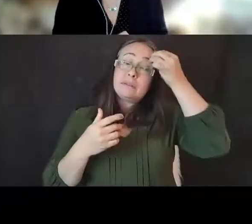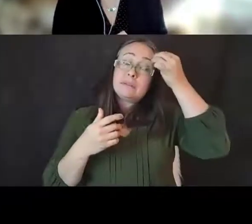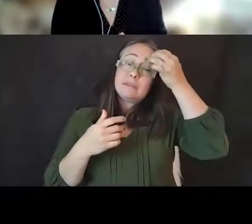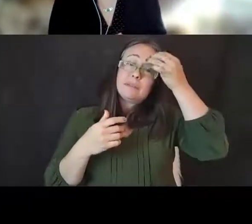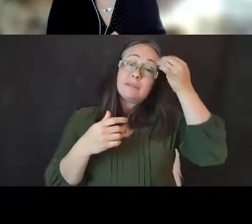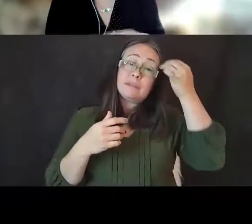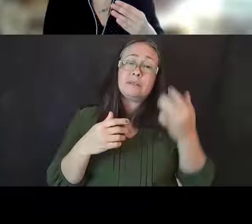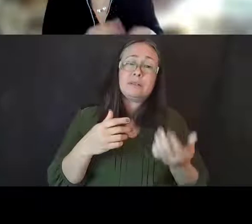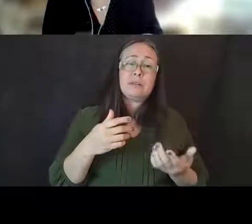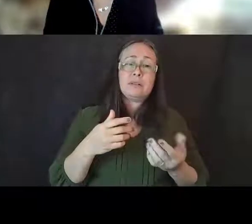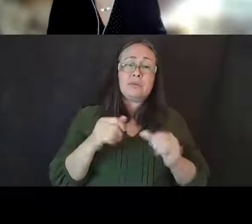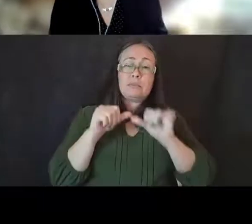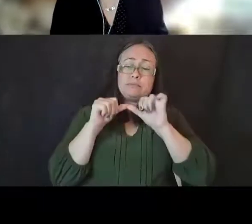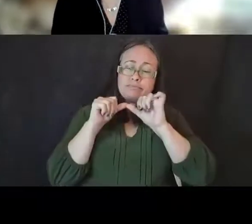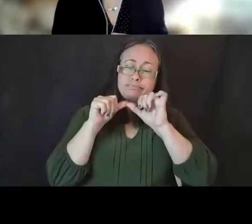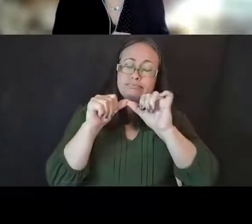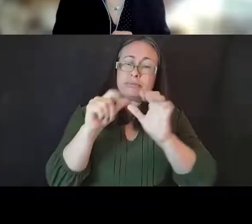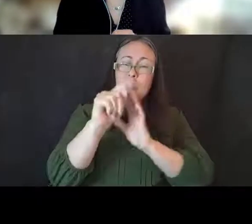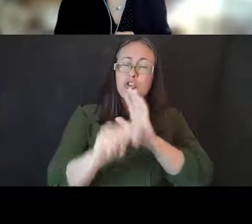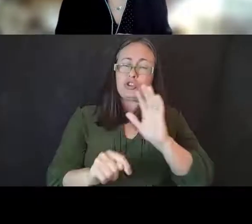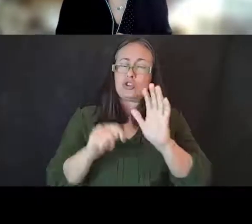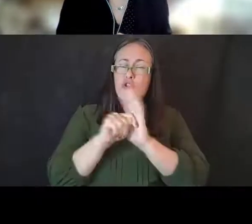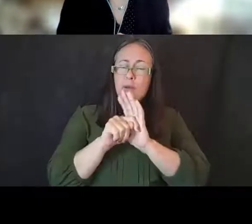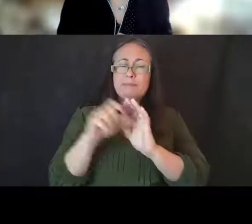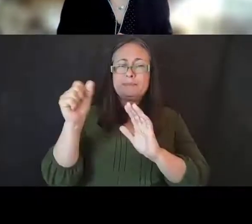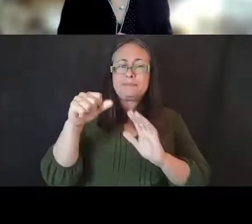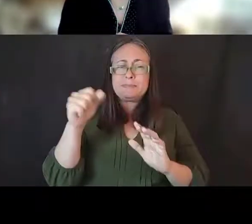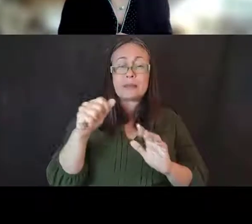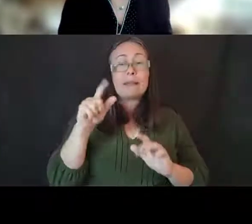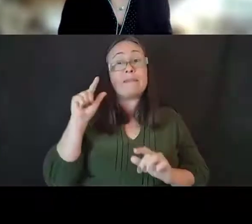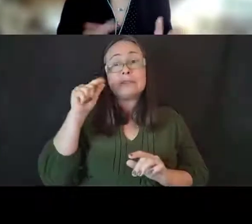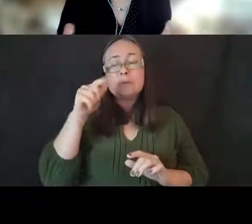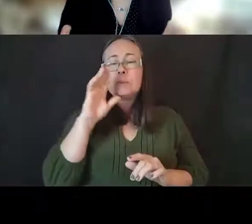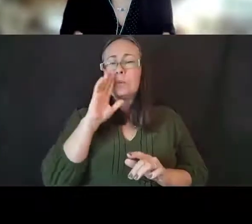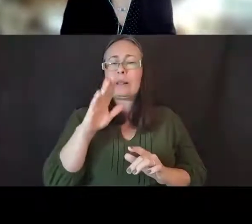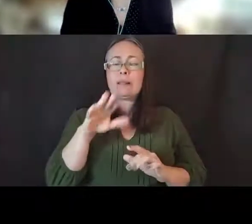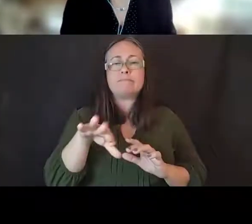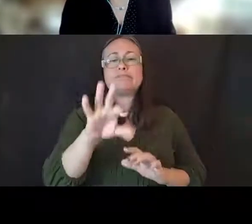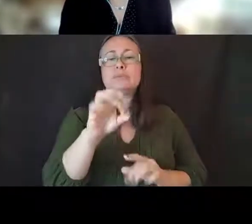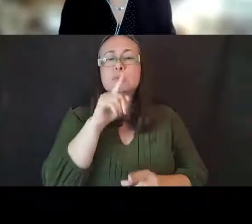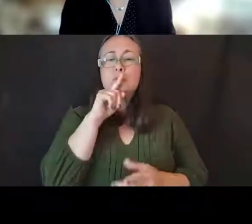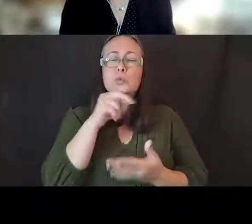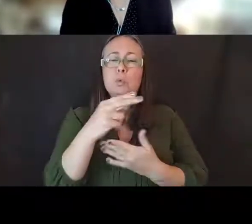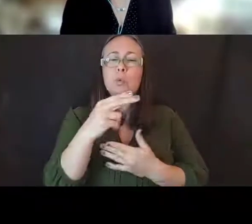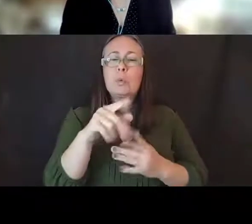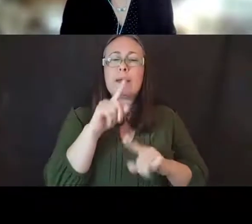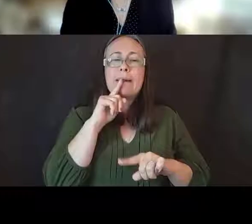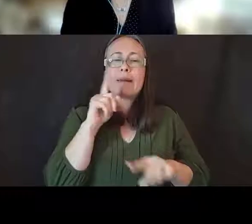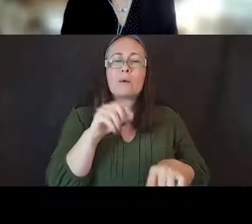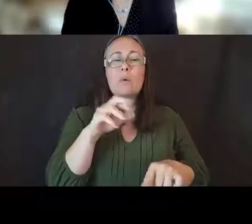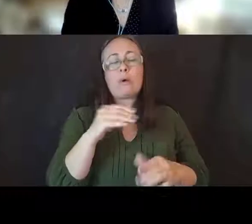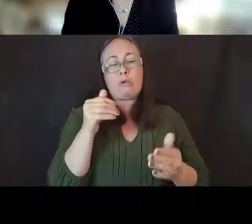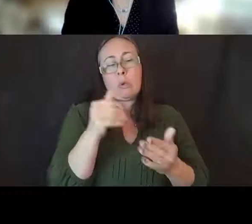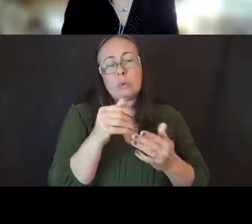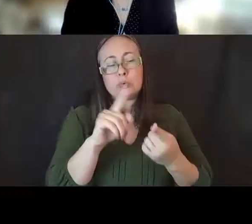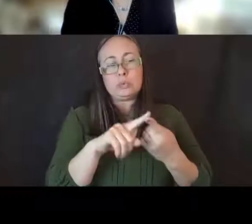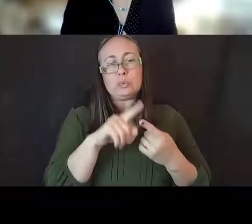So we will eventually get to the true answer or closer to the true answer,